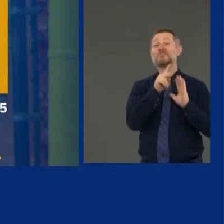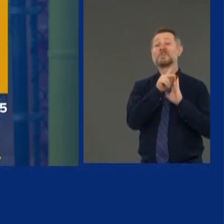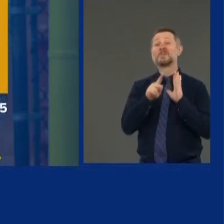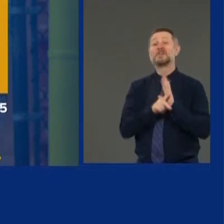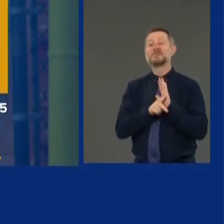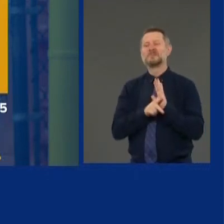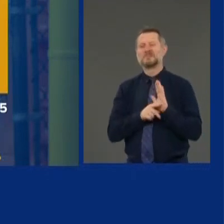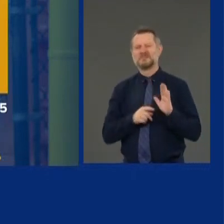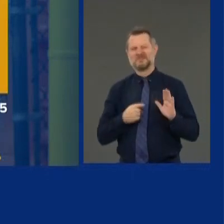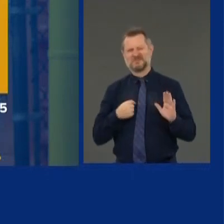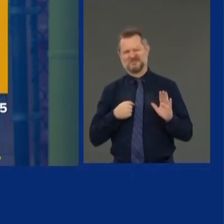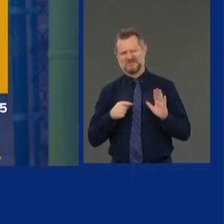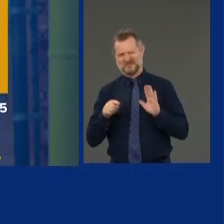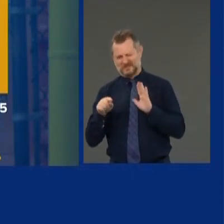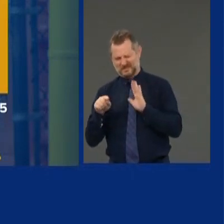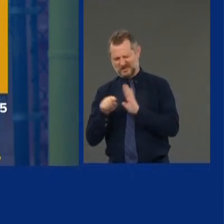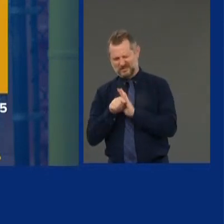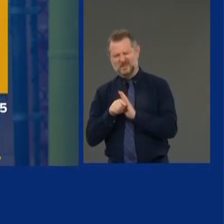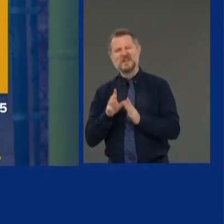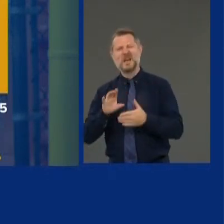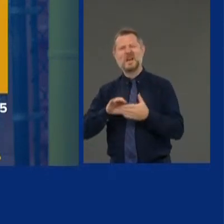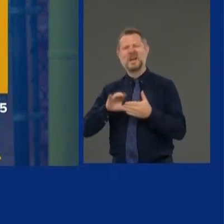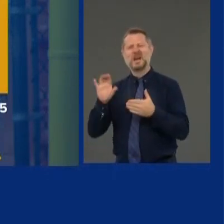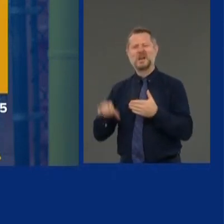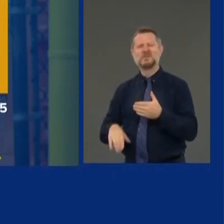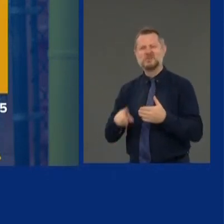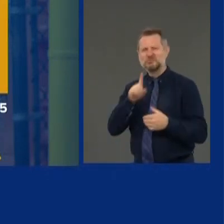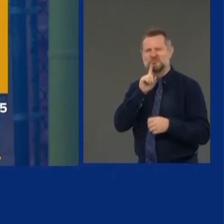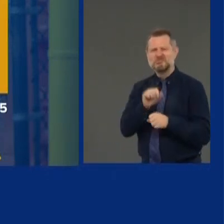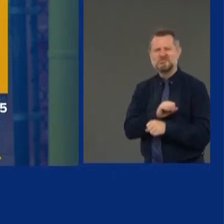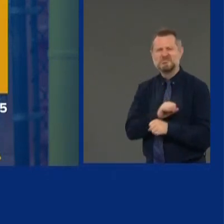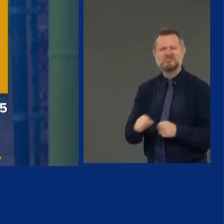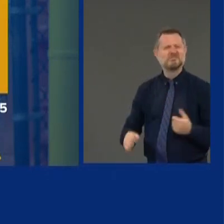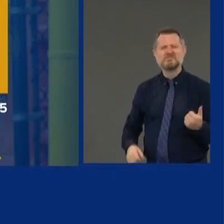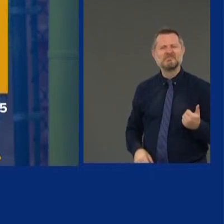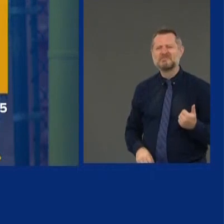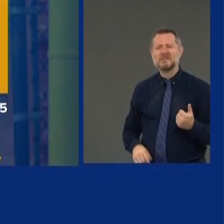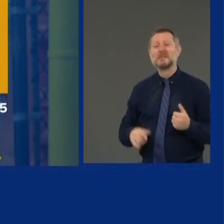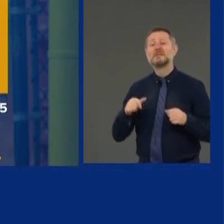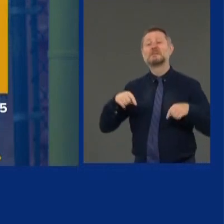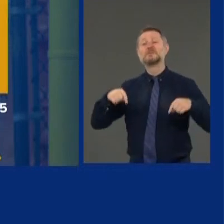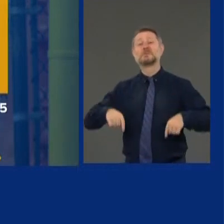A MISTAKE. THESE POLICIES HAVE REAL